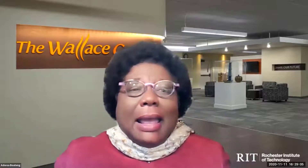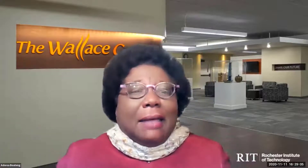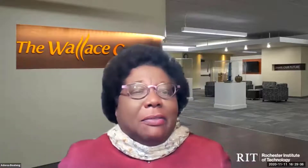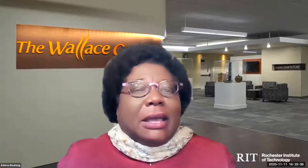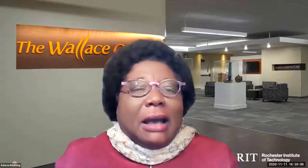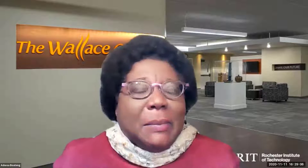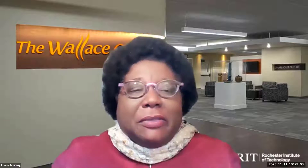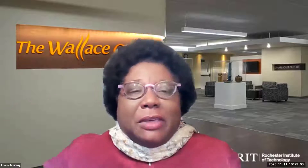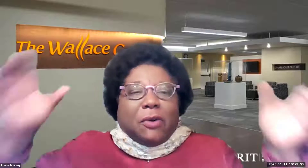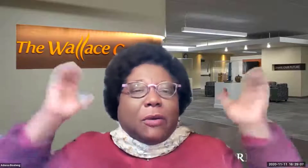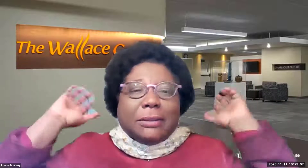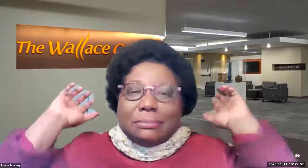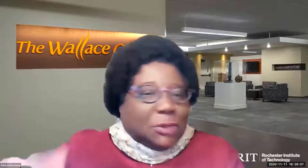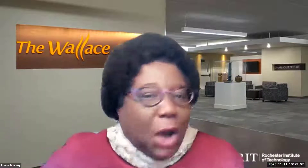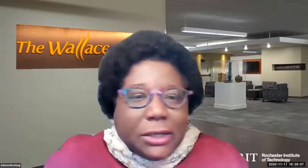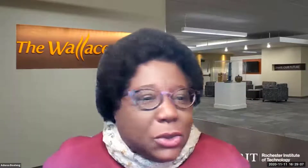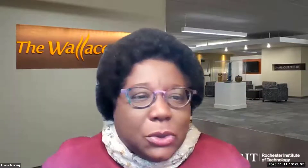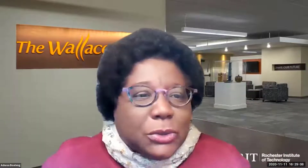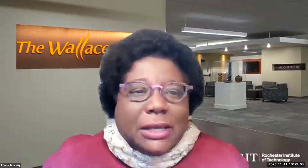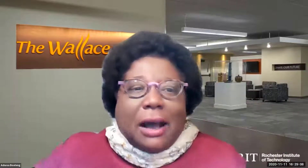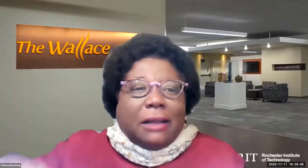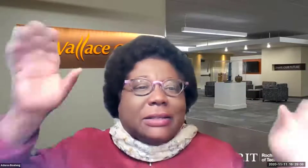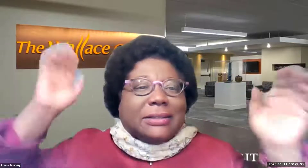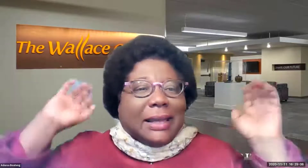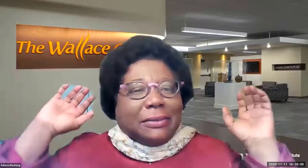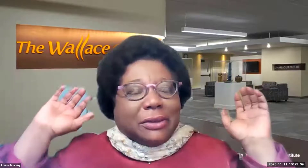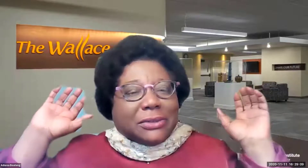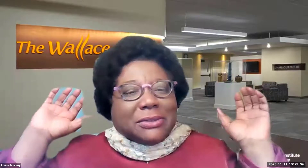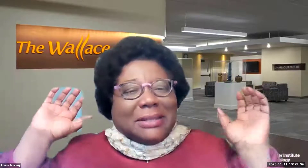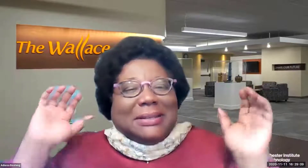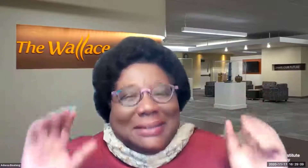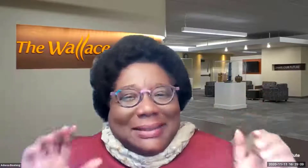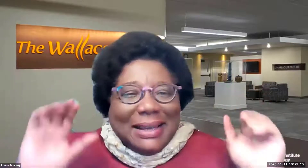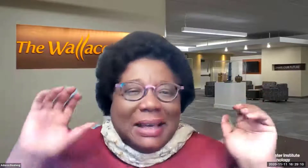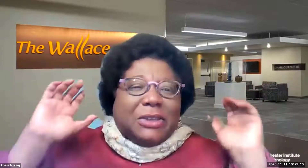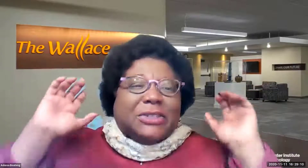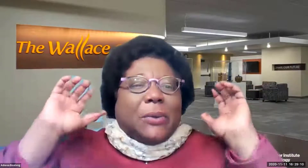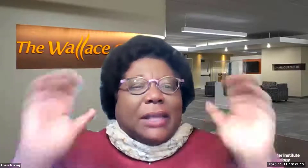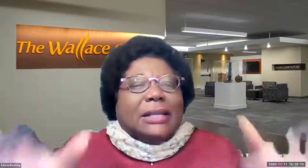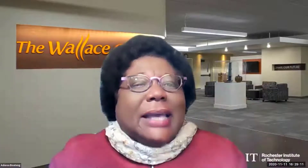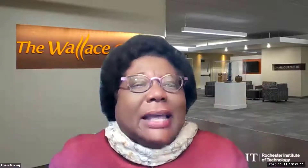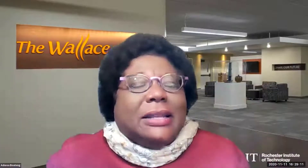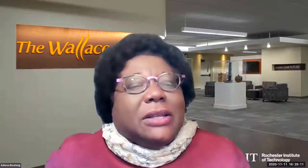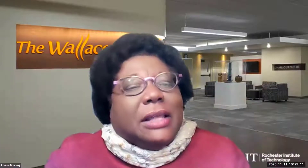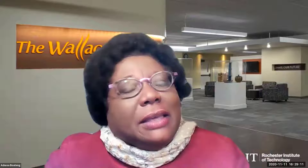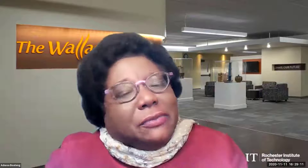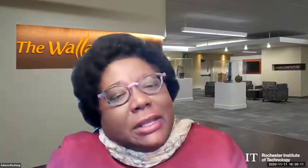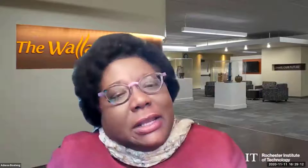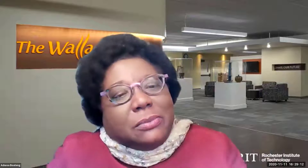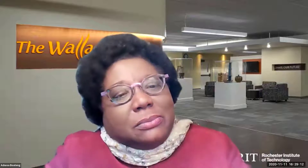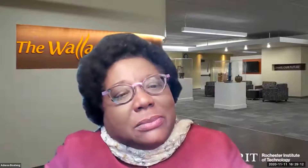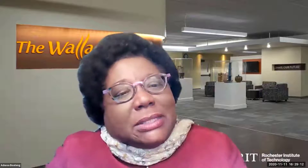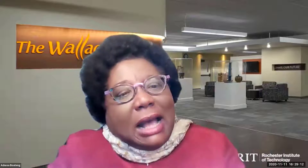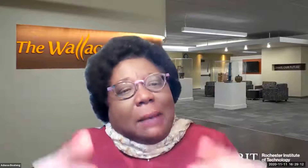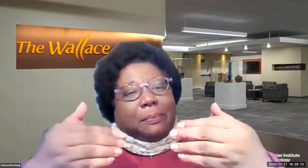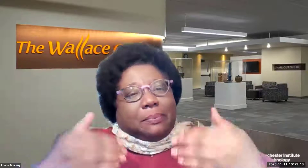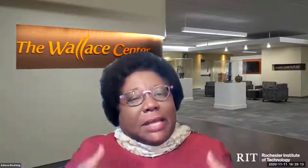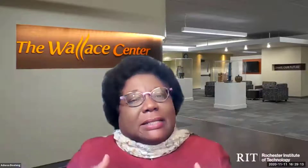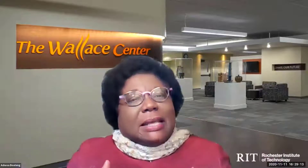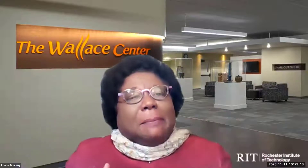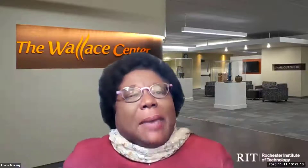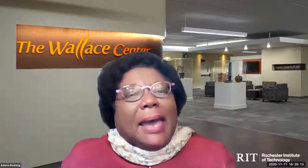Adwoa Boateng: And they come in, they've already done a Google Scholar, just like there's there's still enough data. And if they didn't stop,